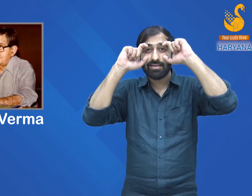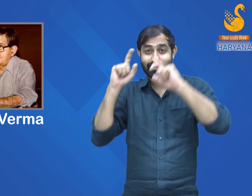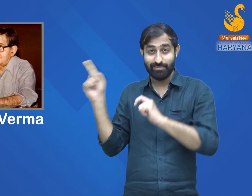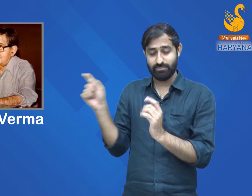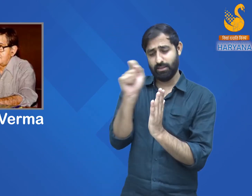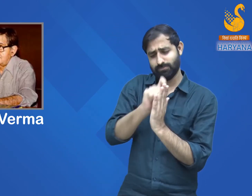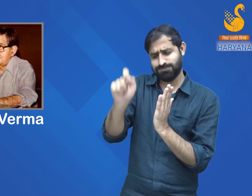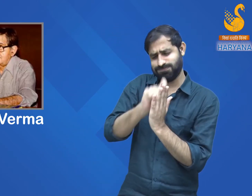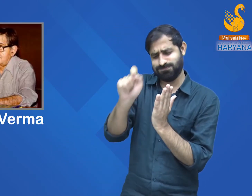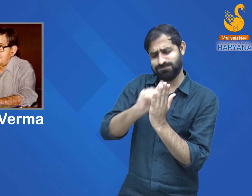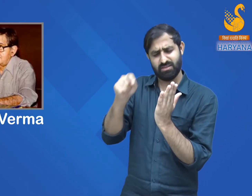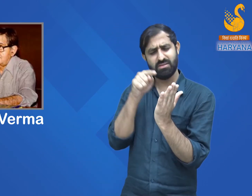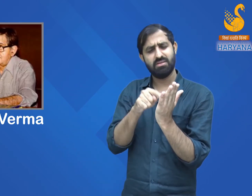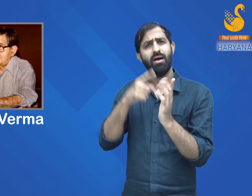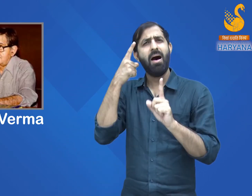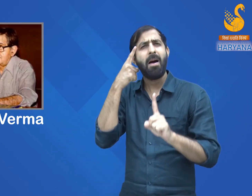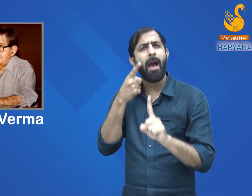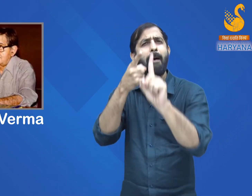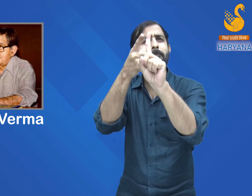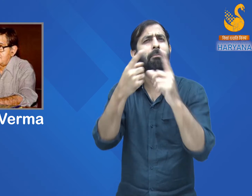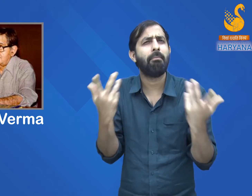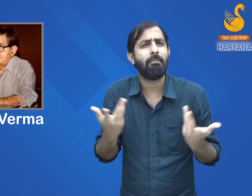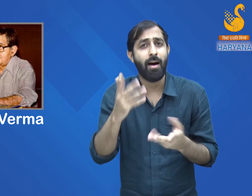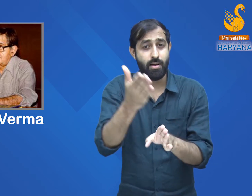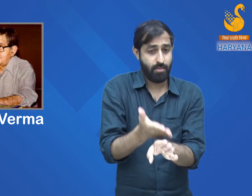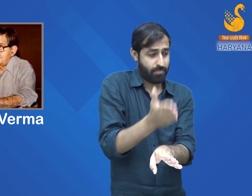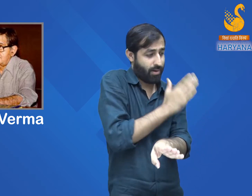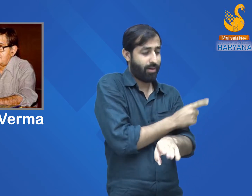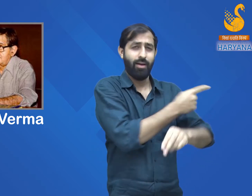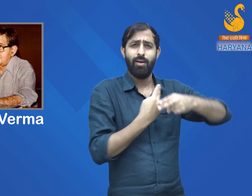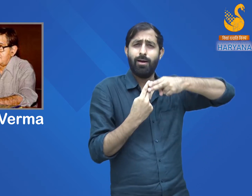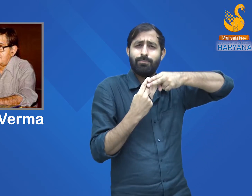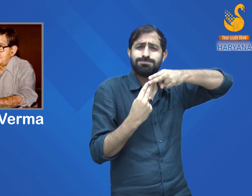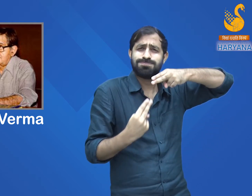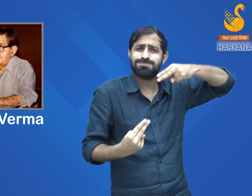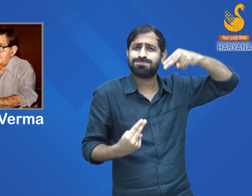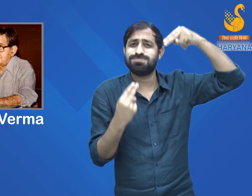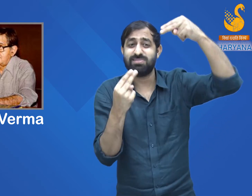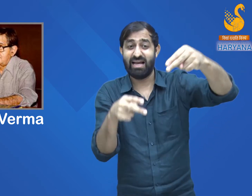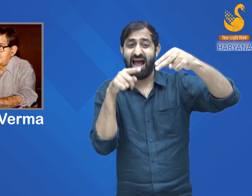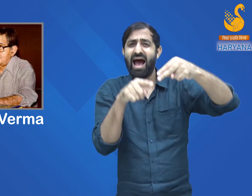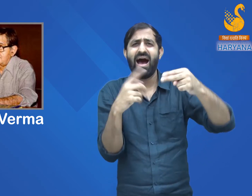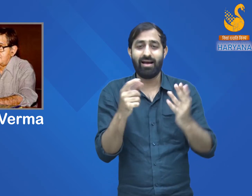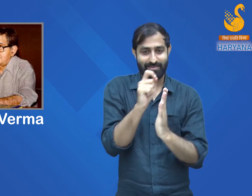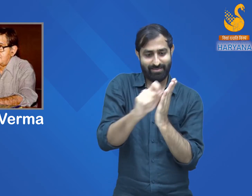In the end of this essay, Nirmal Verma says that the aim of discussing this essay with you